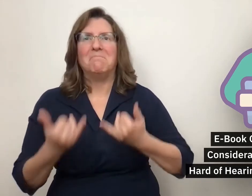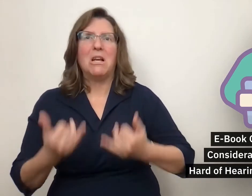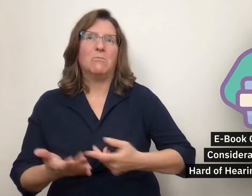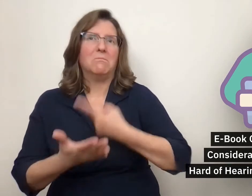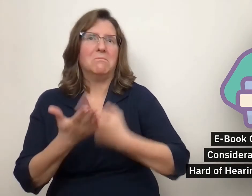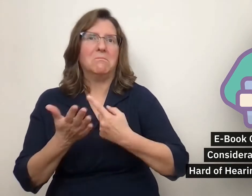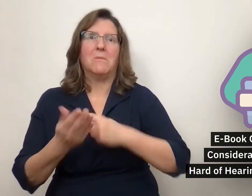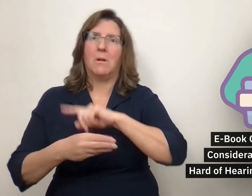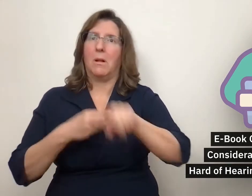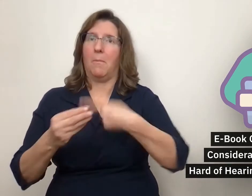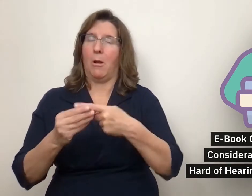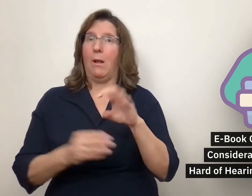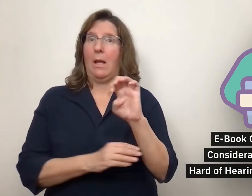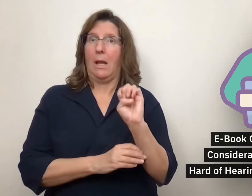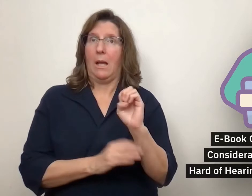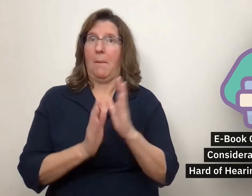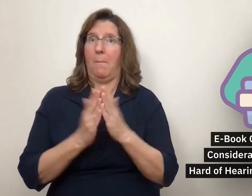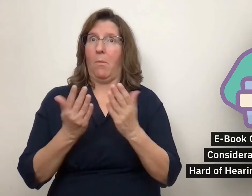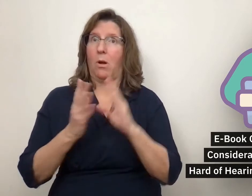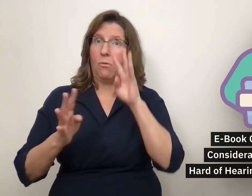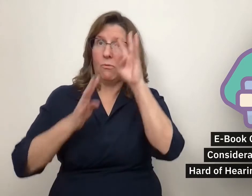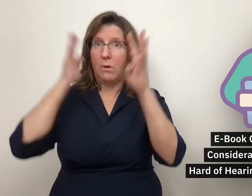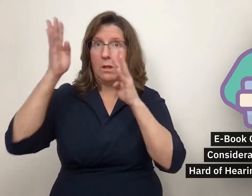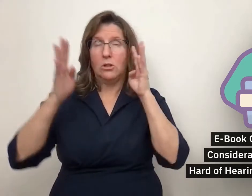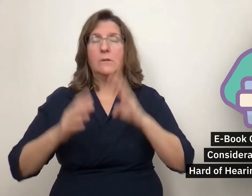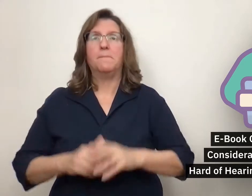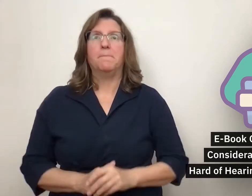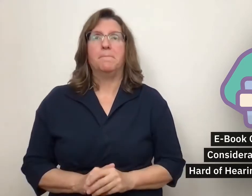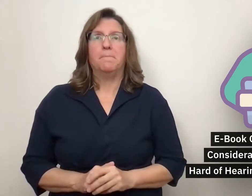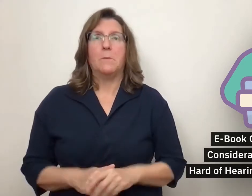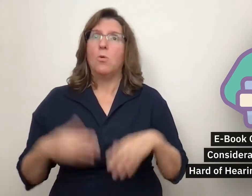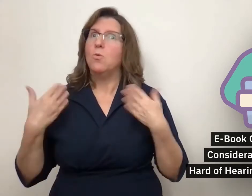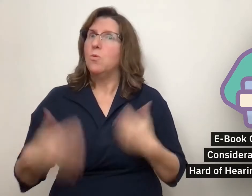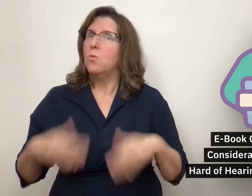This presentation will discuss the creation of e-books.